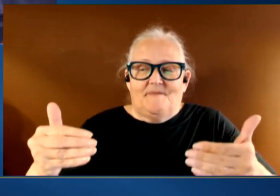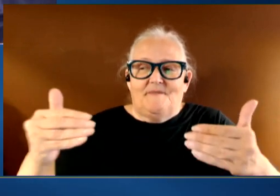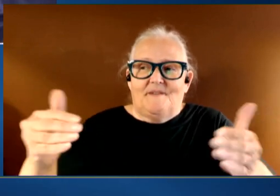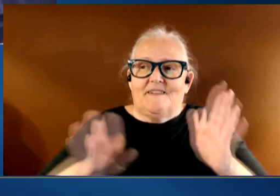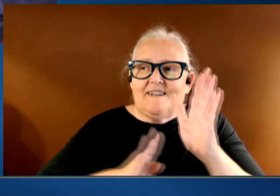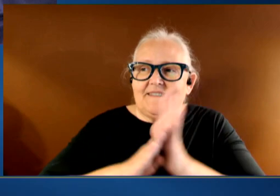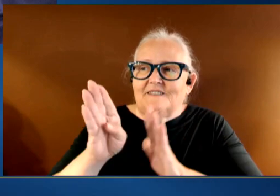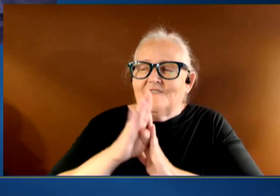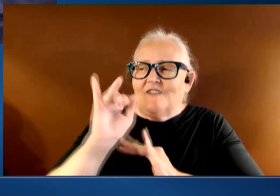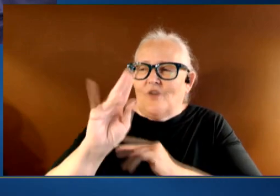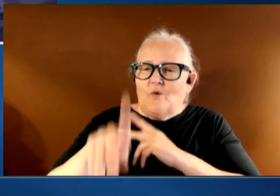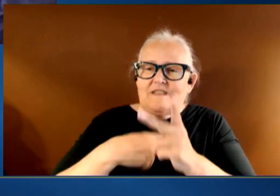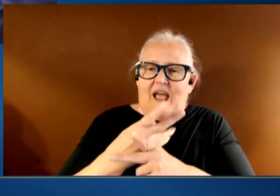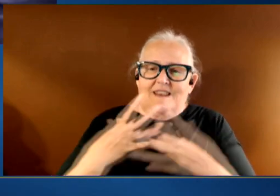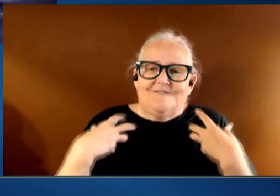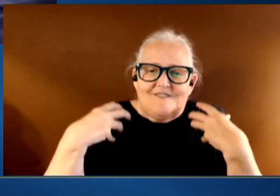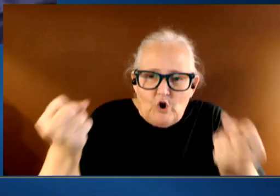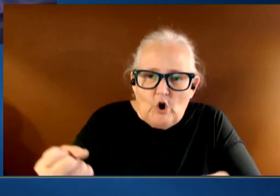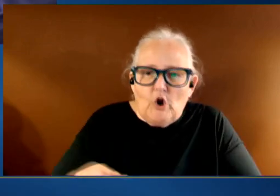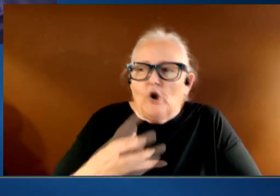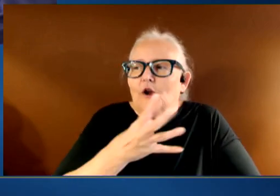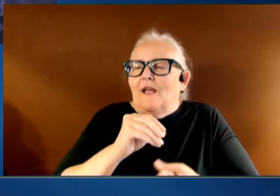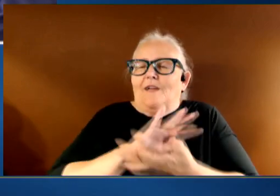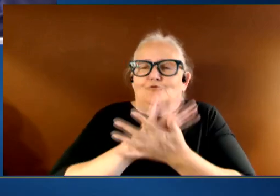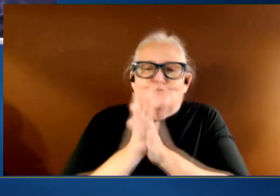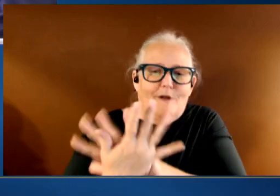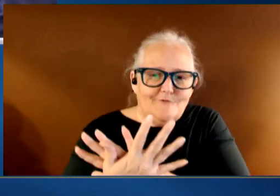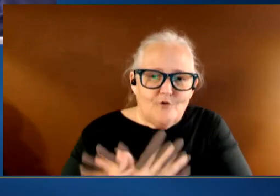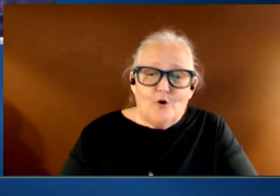I just -- I see some of the warriors in the audience that have actually come to the NIH,